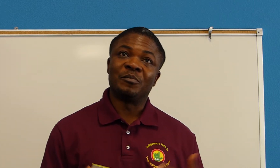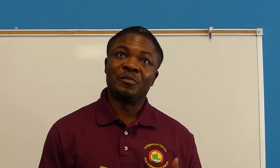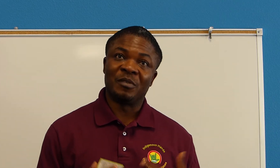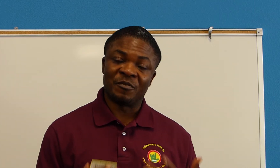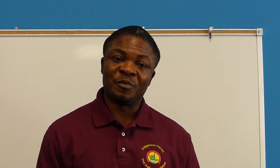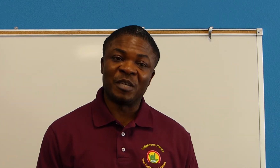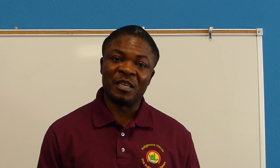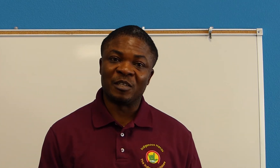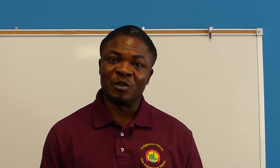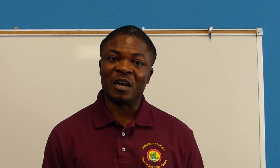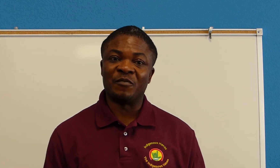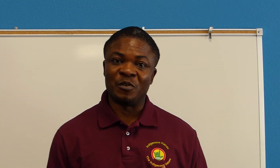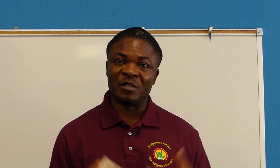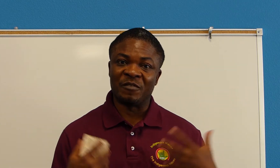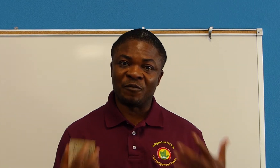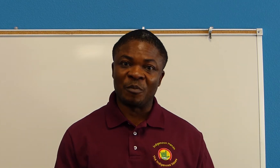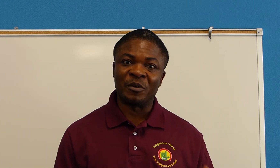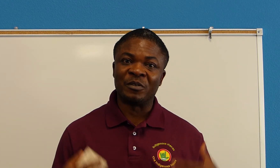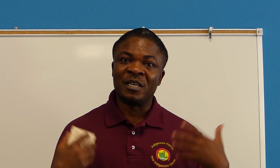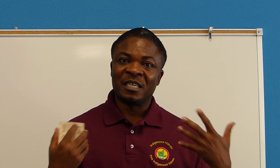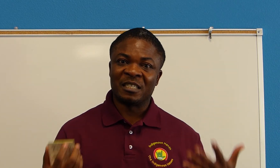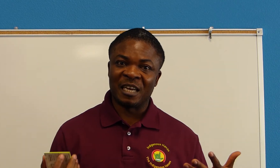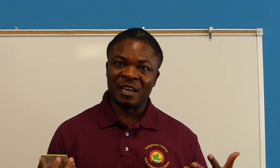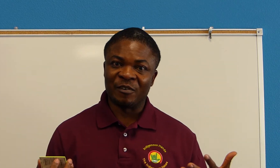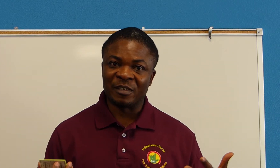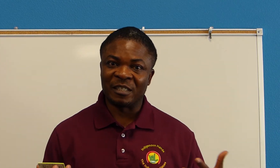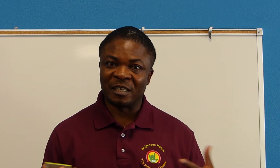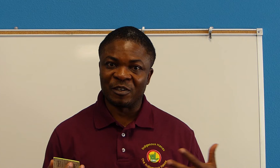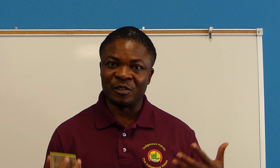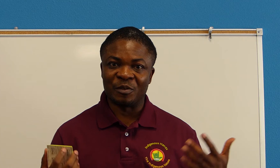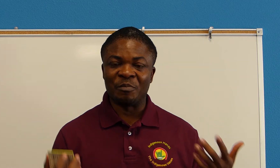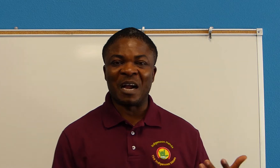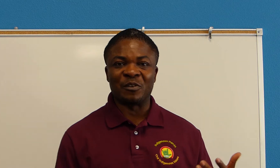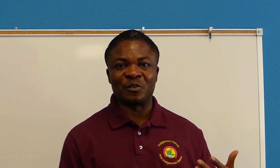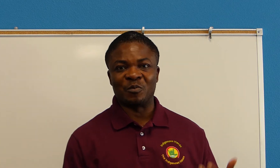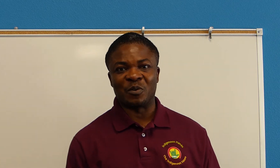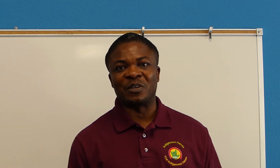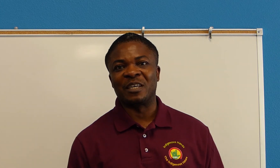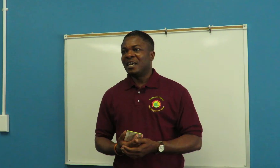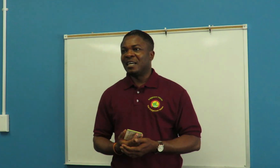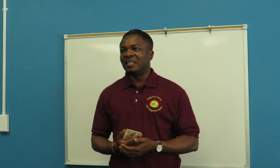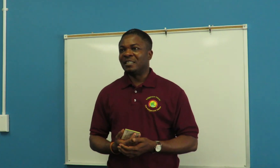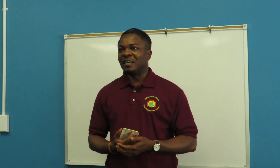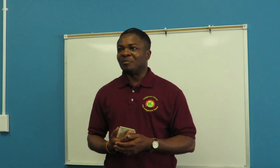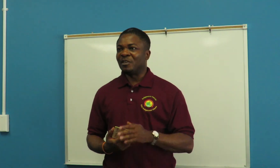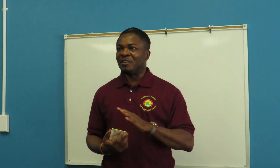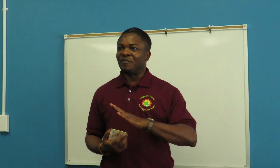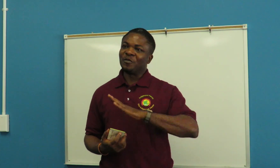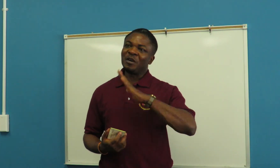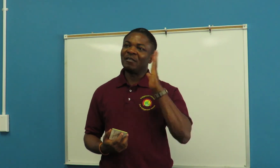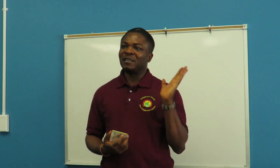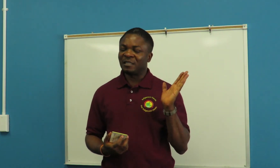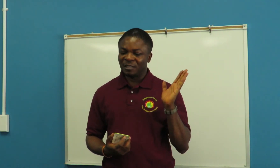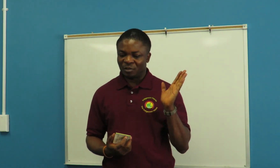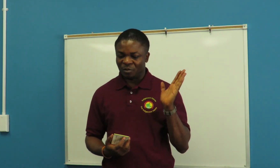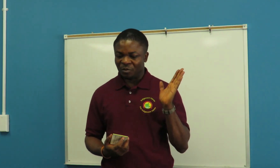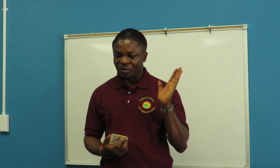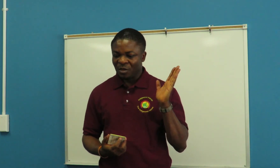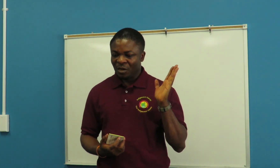Deaf community to have used a formal signed language according to Miles' work and if you have listened to